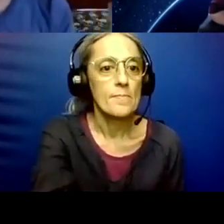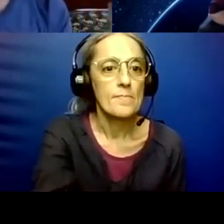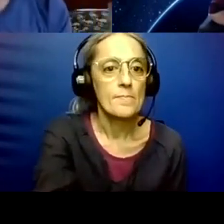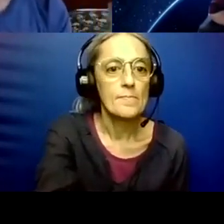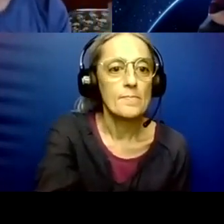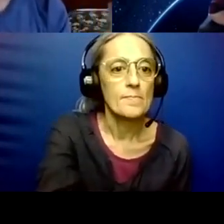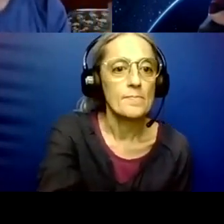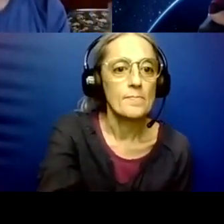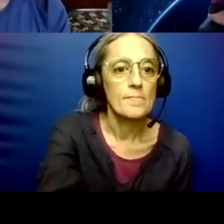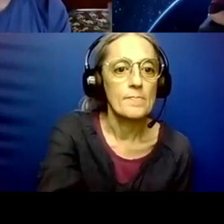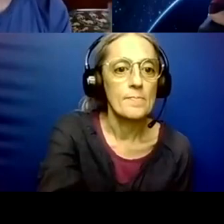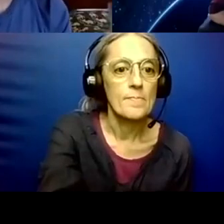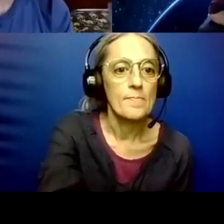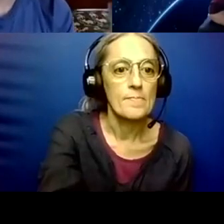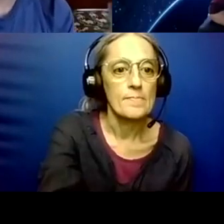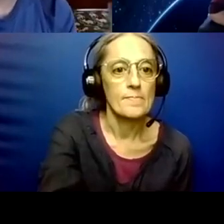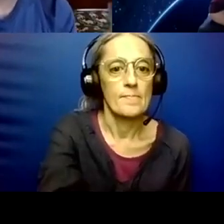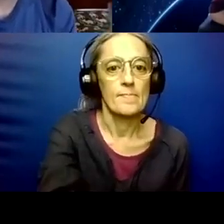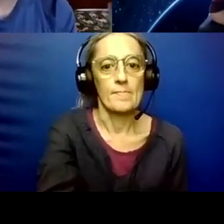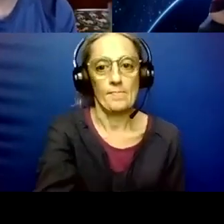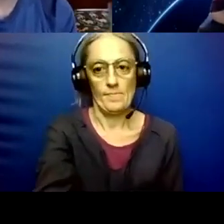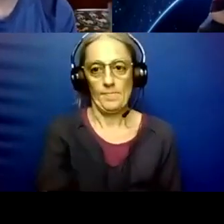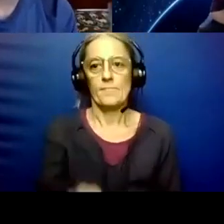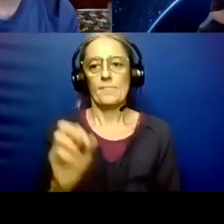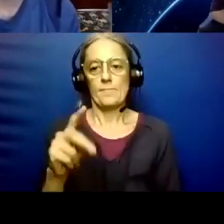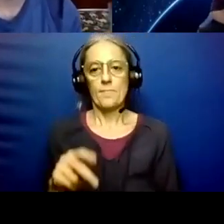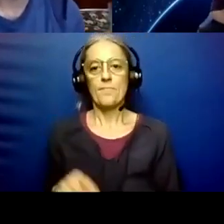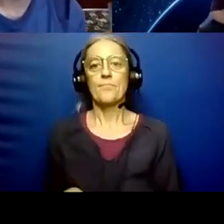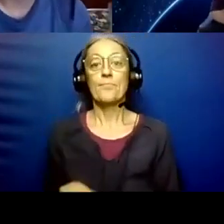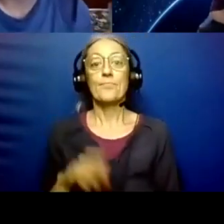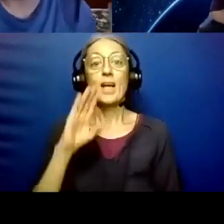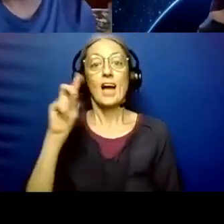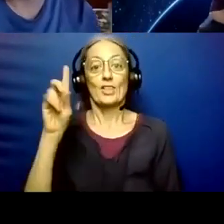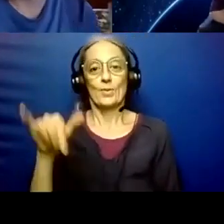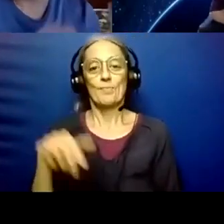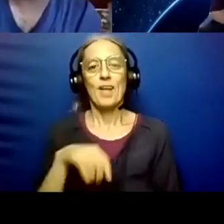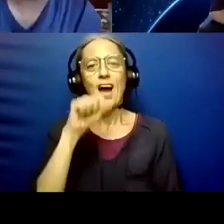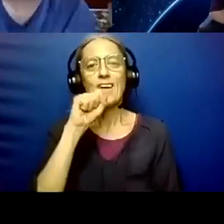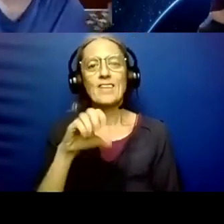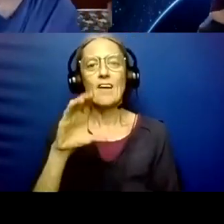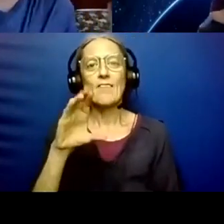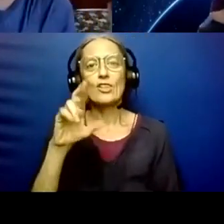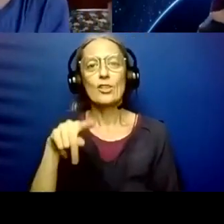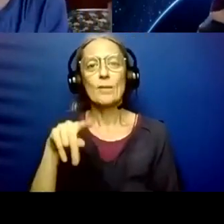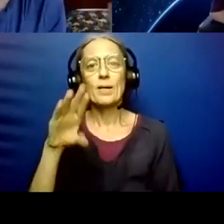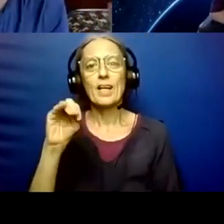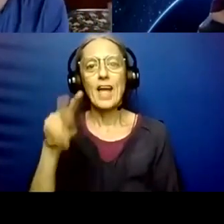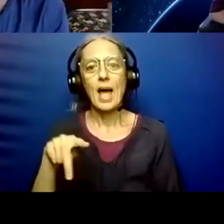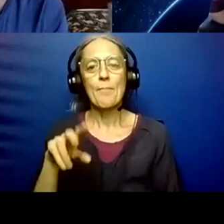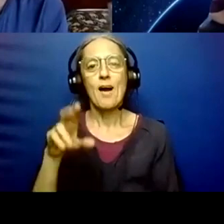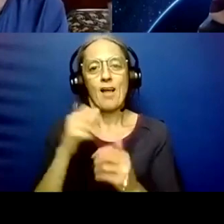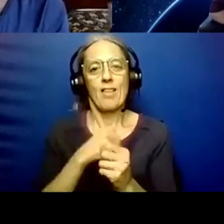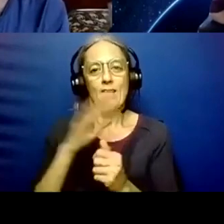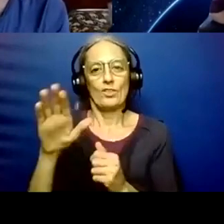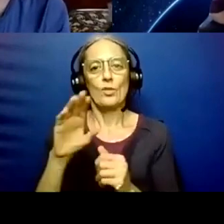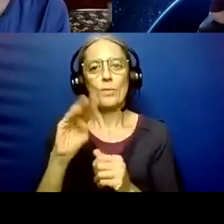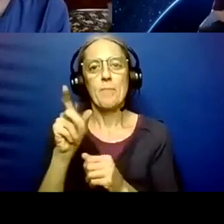OK. So Melissa types, "Hi, Judy. I loved Crip Camp and your memoir. How can we get more people with IDD,